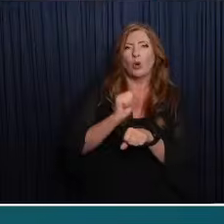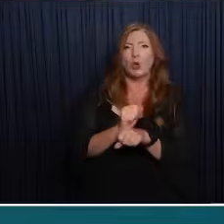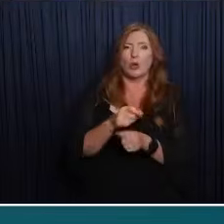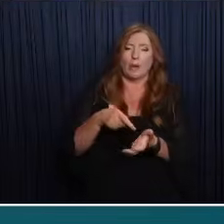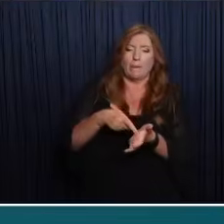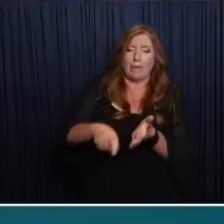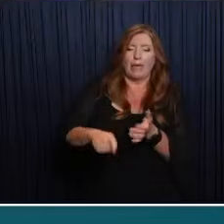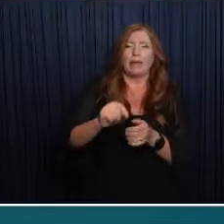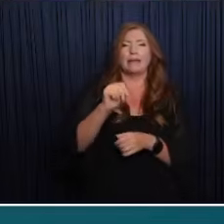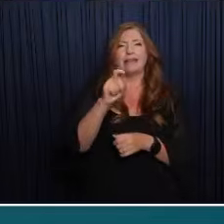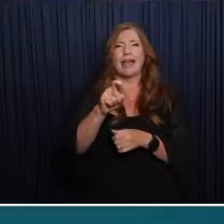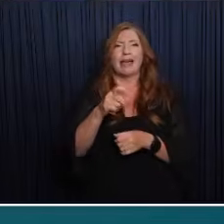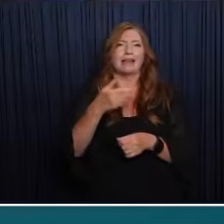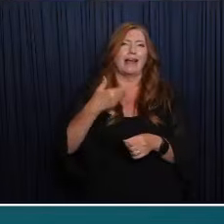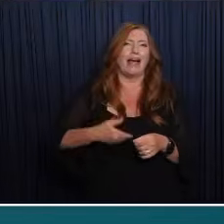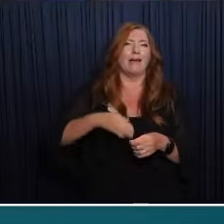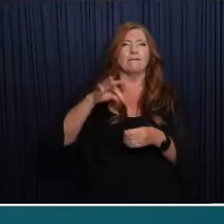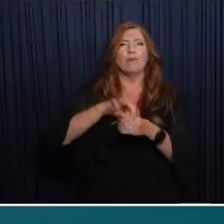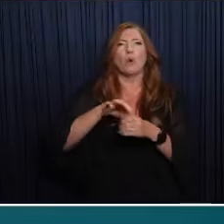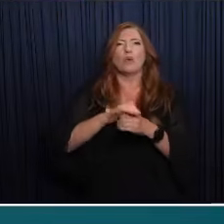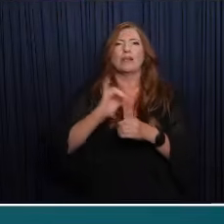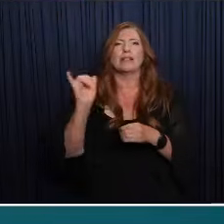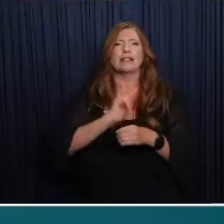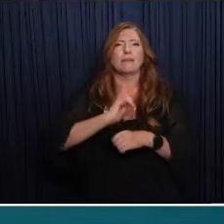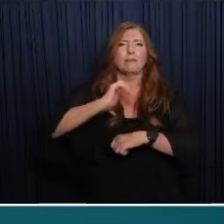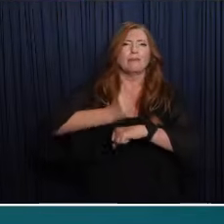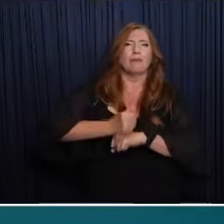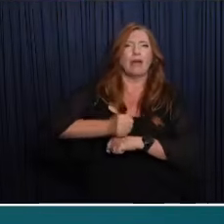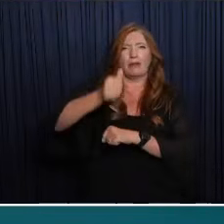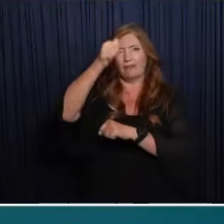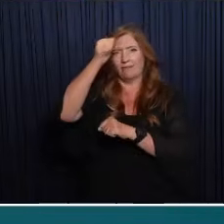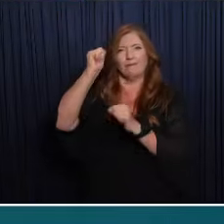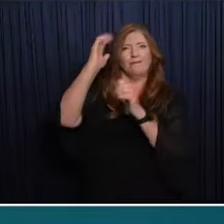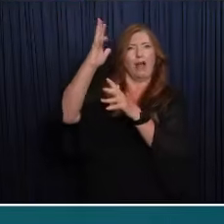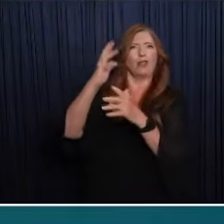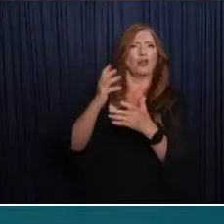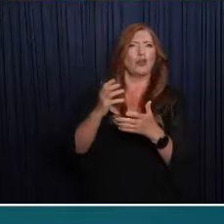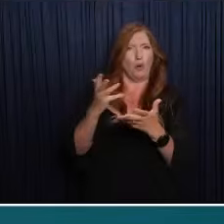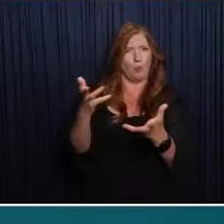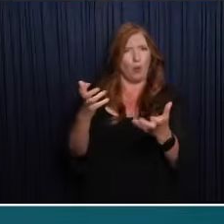IN SCHOOL. THIS DISTRICT, WHERE I HAVE